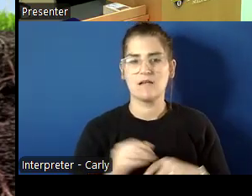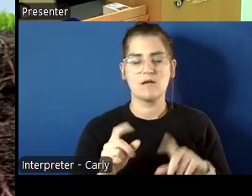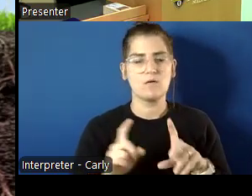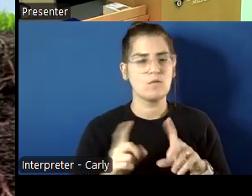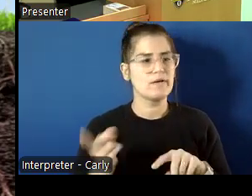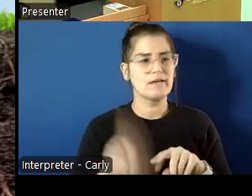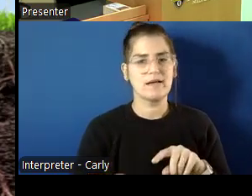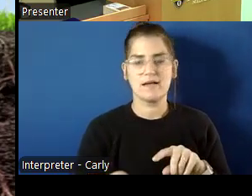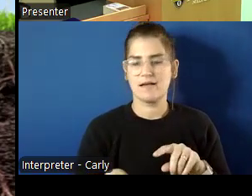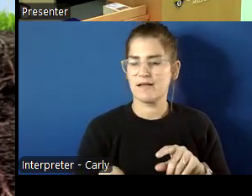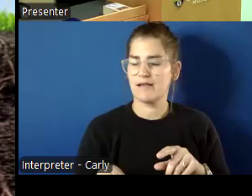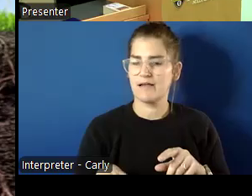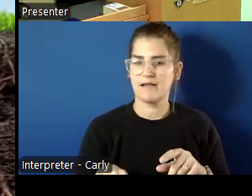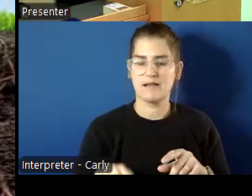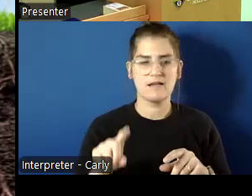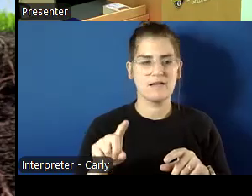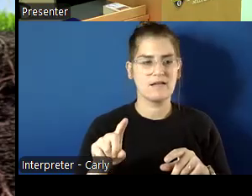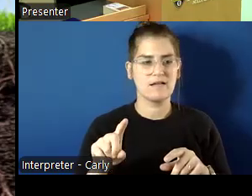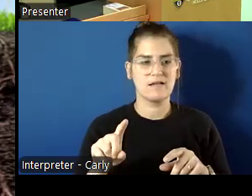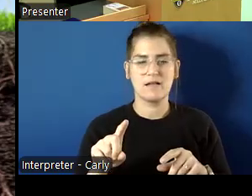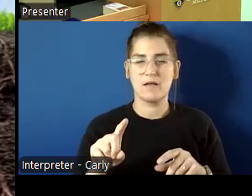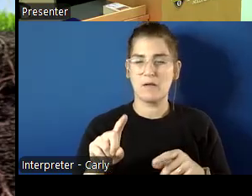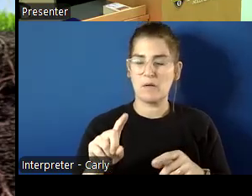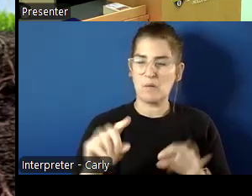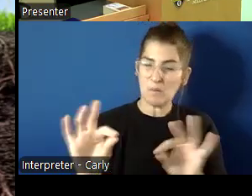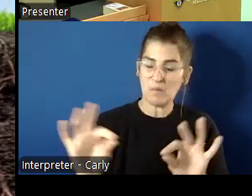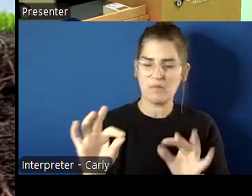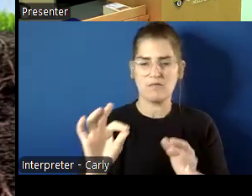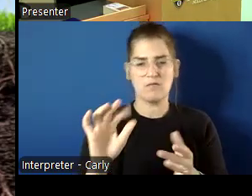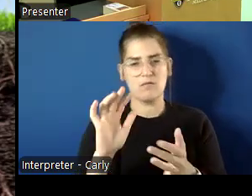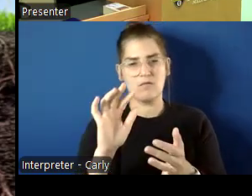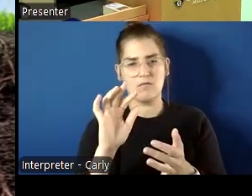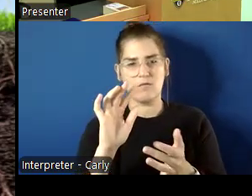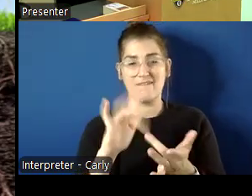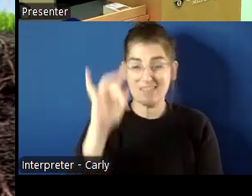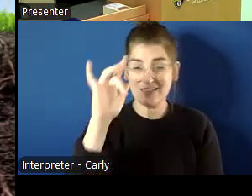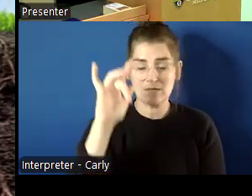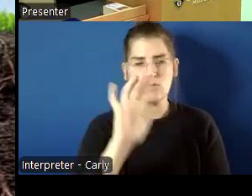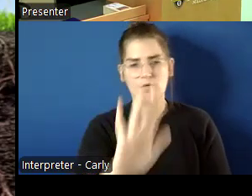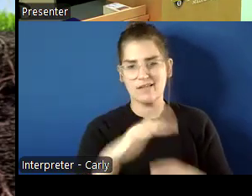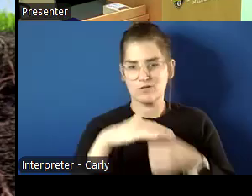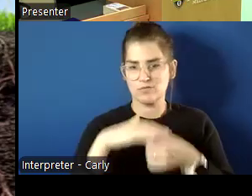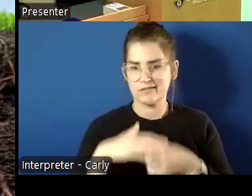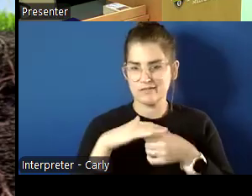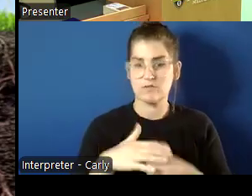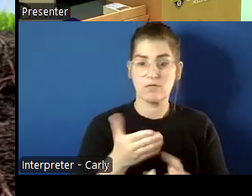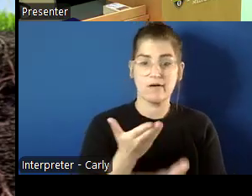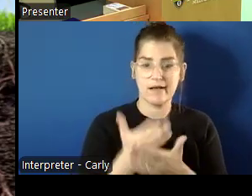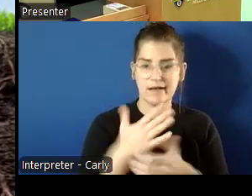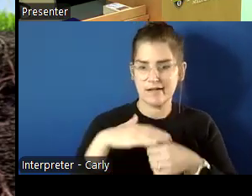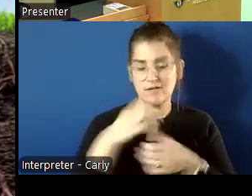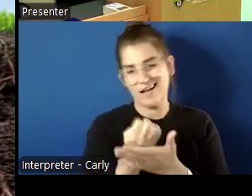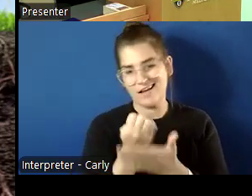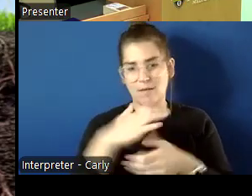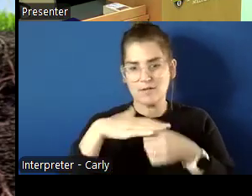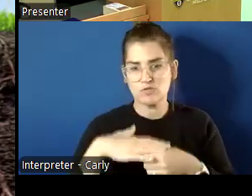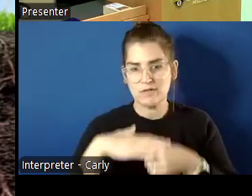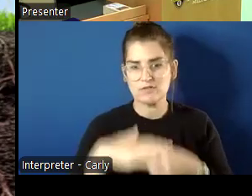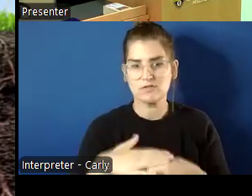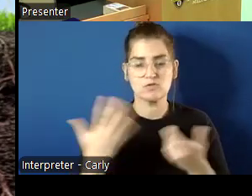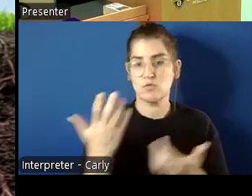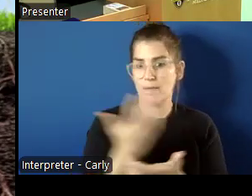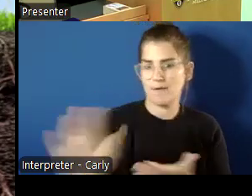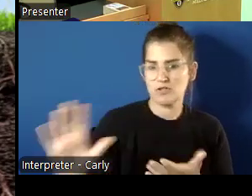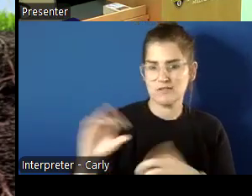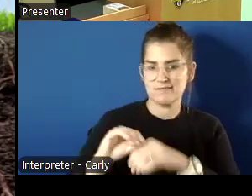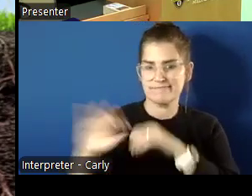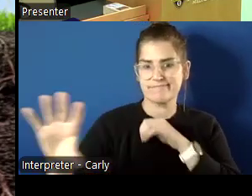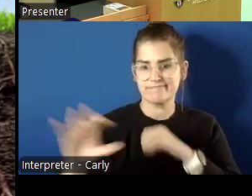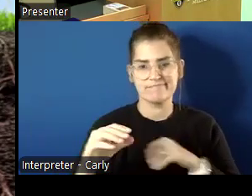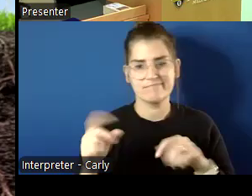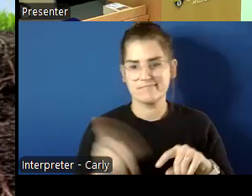cannot invalidate racialized stressors, economic stressors, the effects of marginalization.